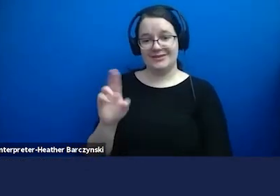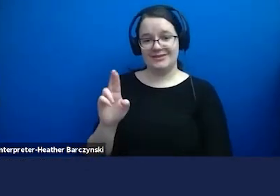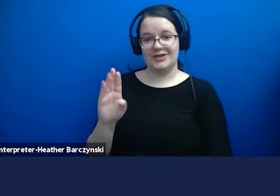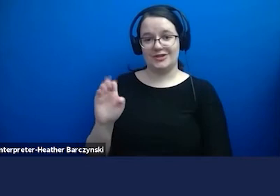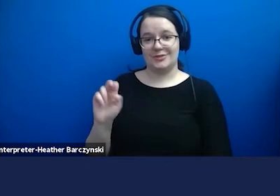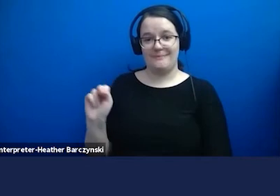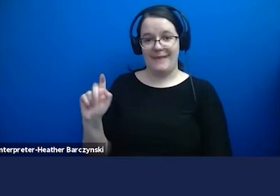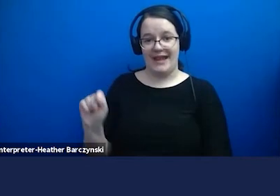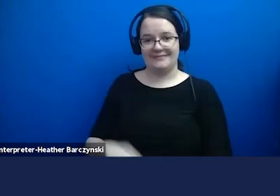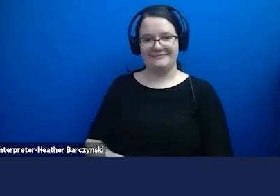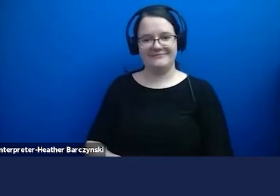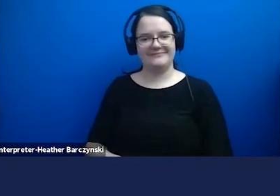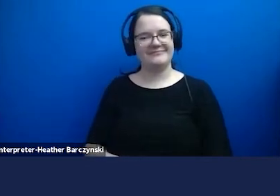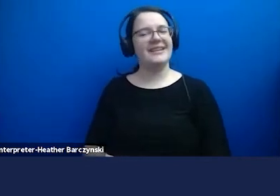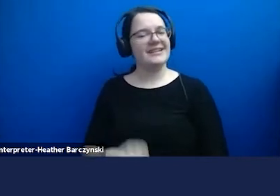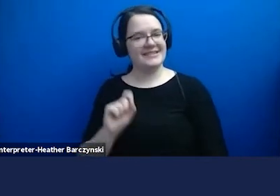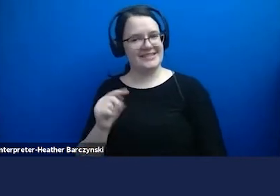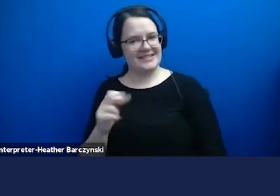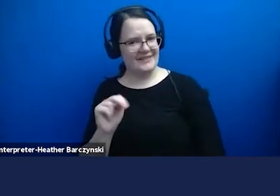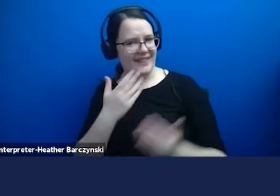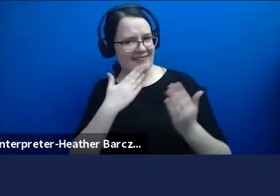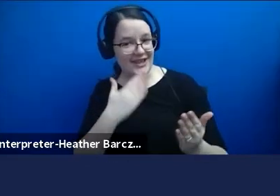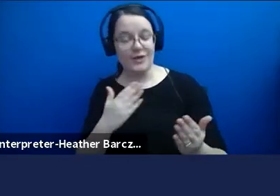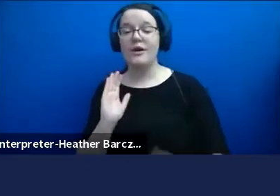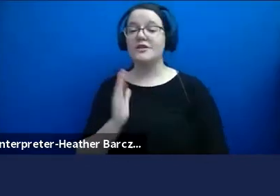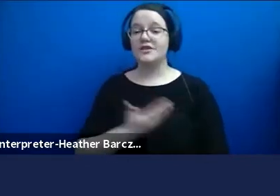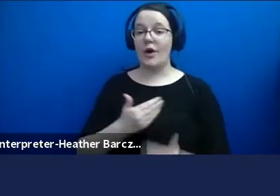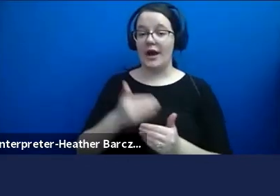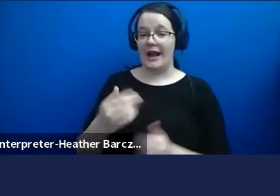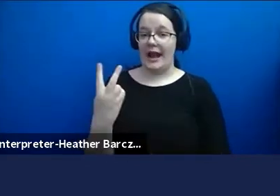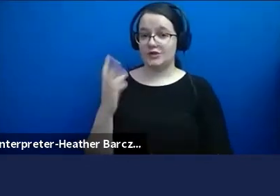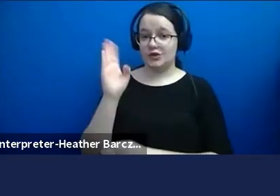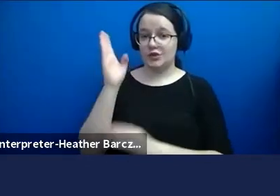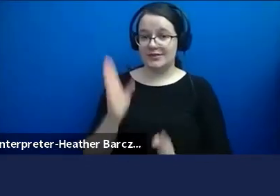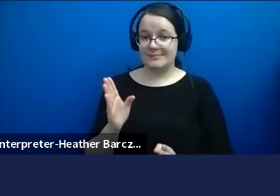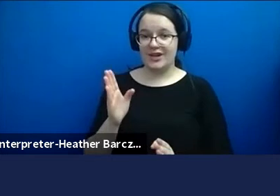you very much so um our next two speakers um we'll be speaking directly one after the other so the